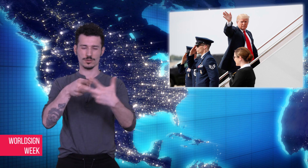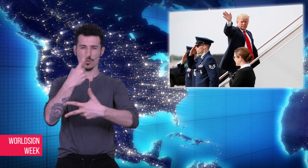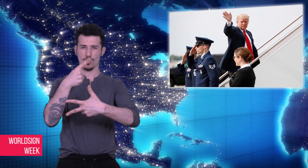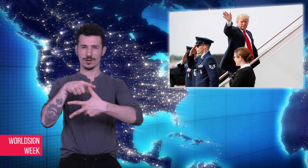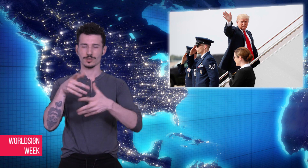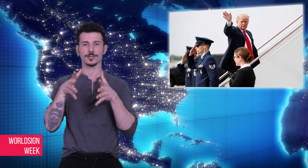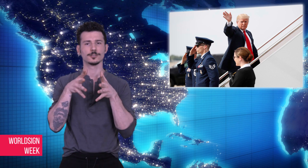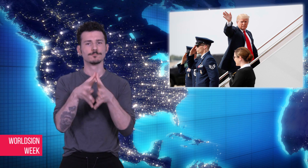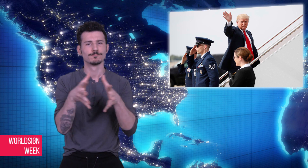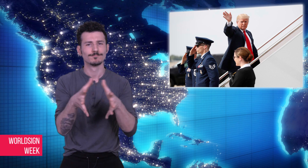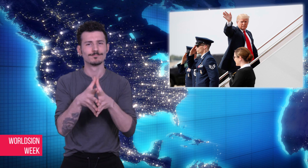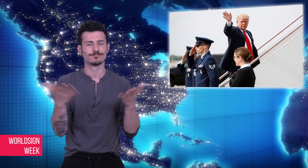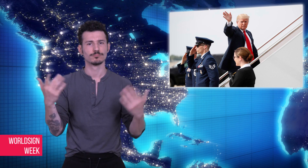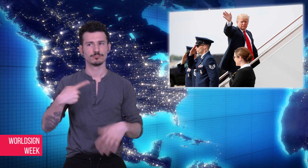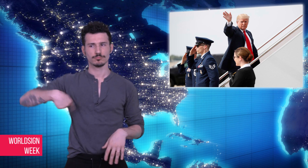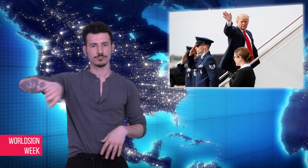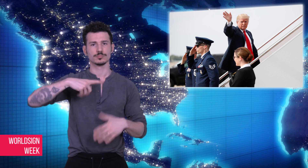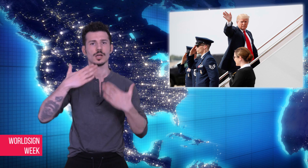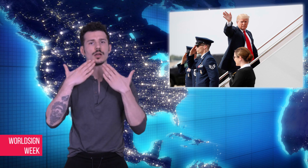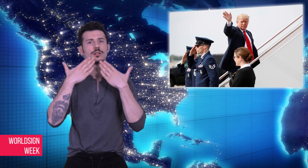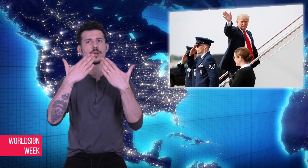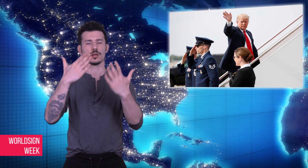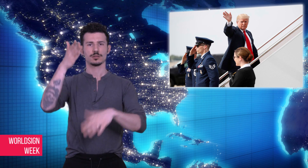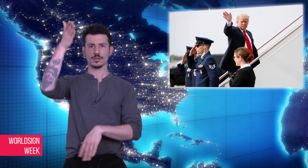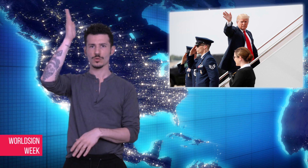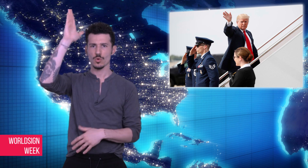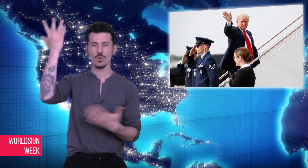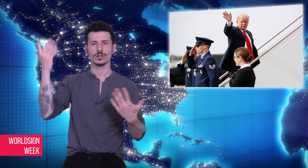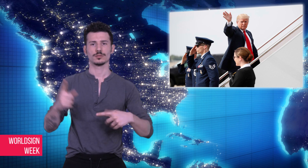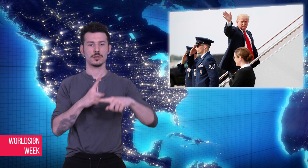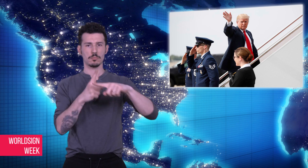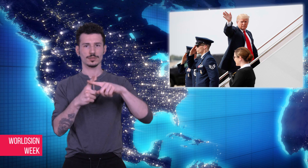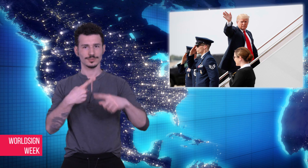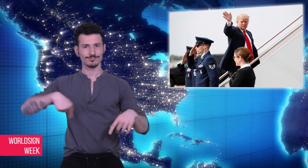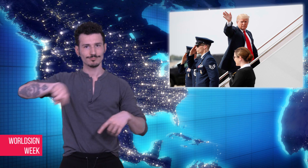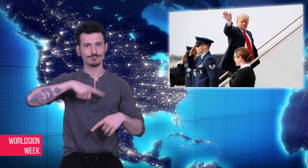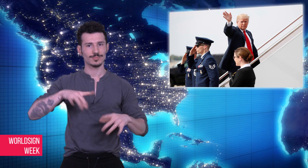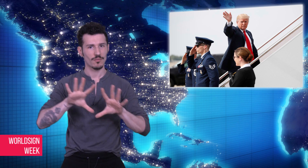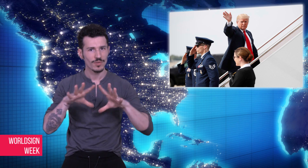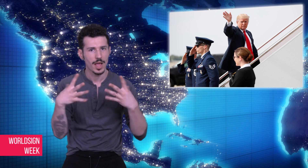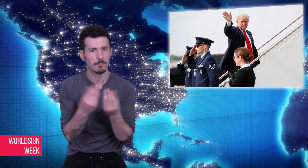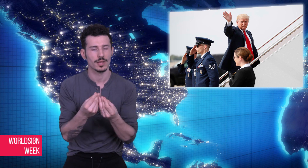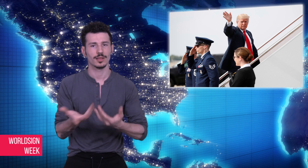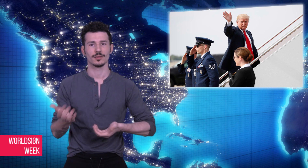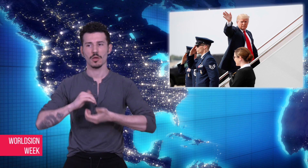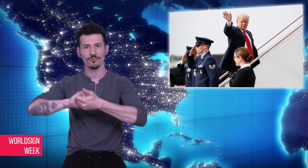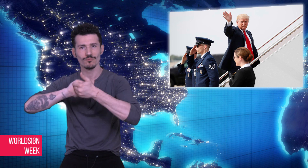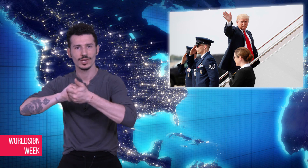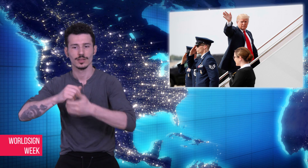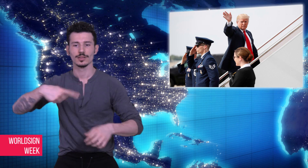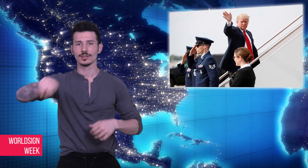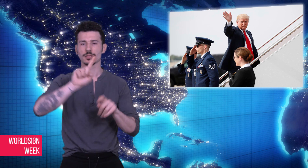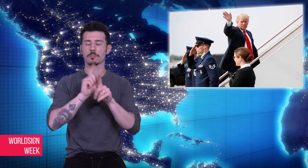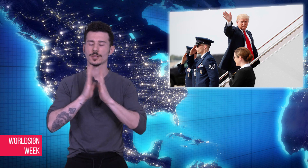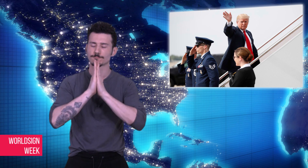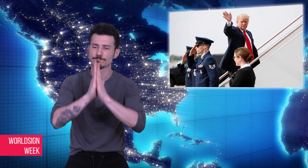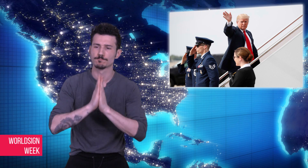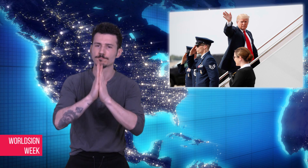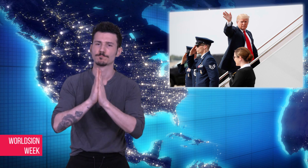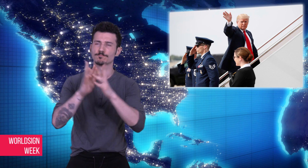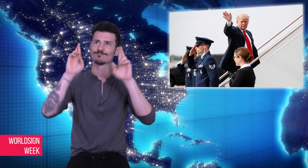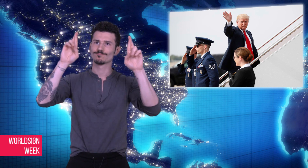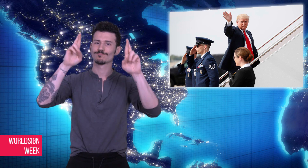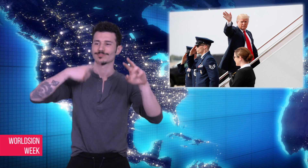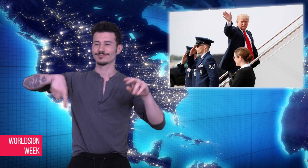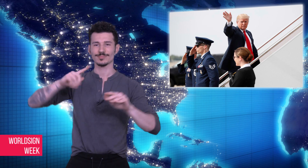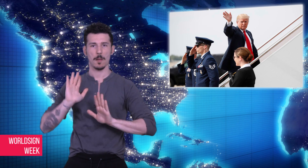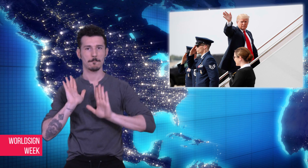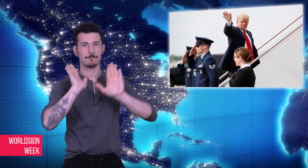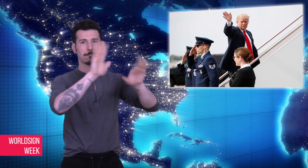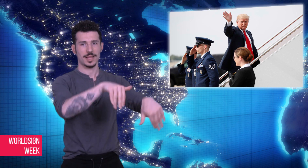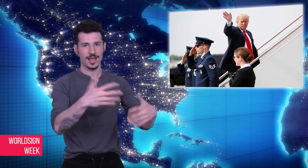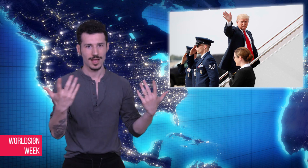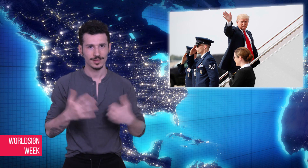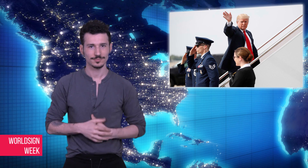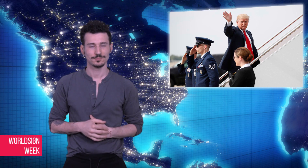our return. God bless America.”